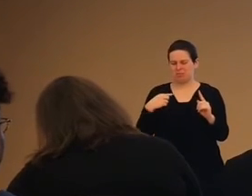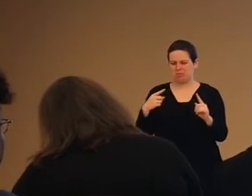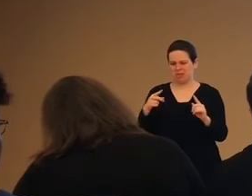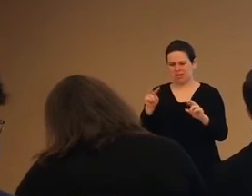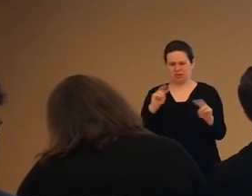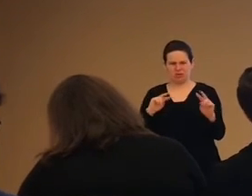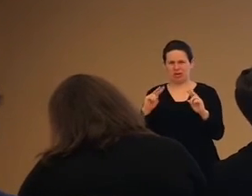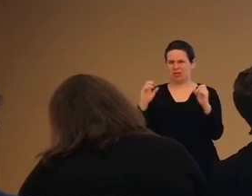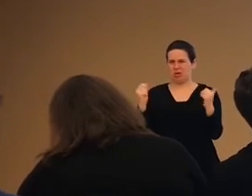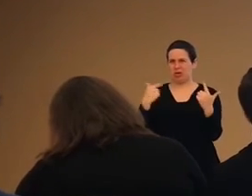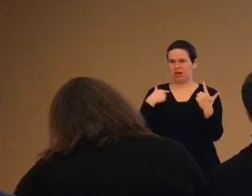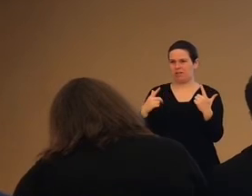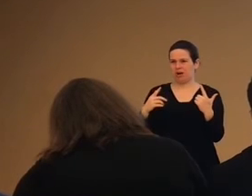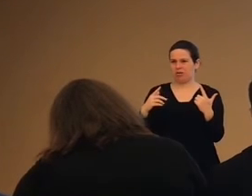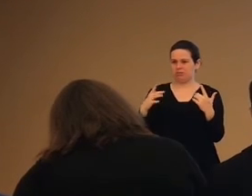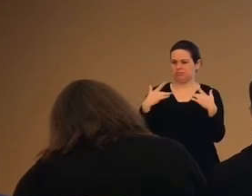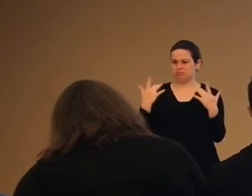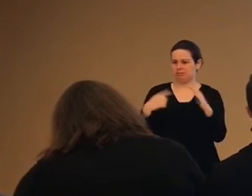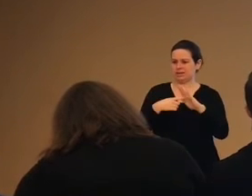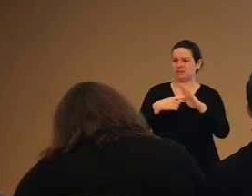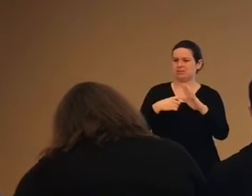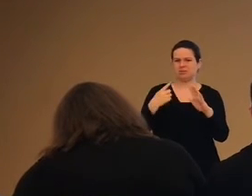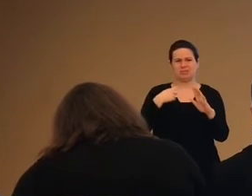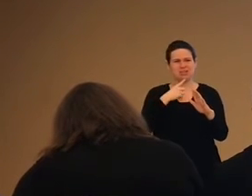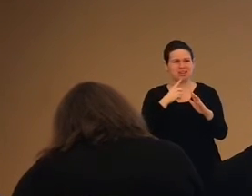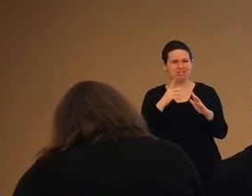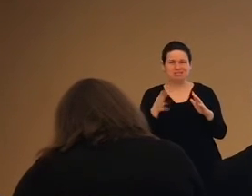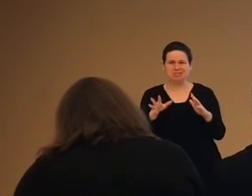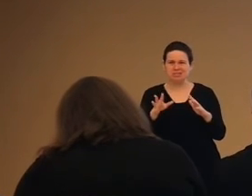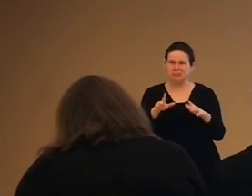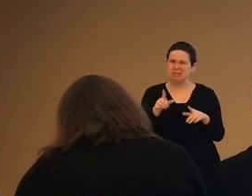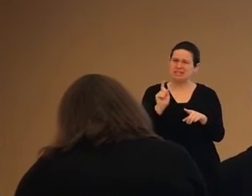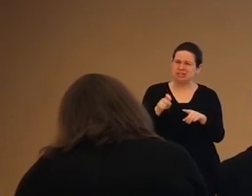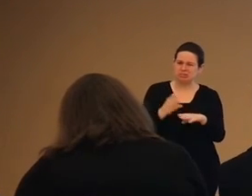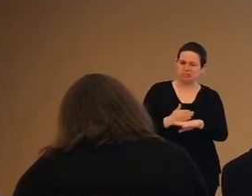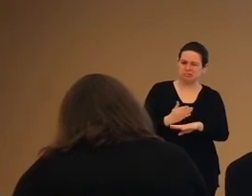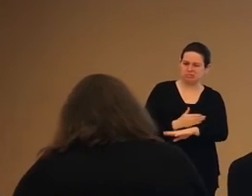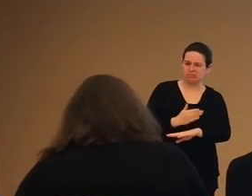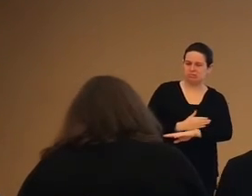And we said we kind of need to work on this we need to make them